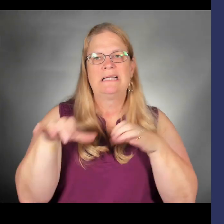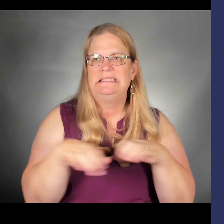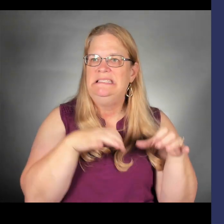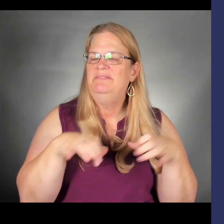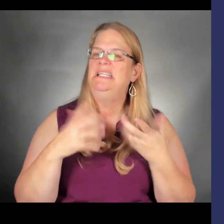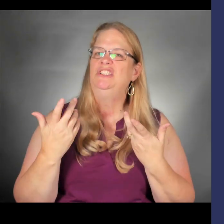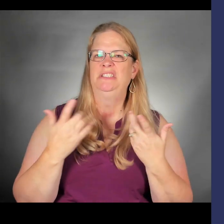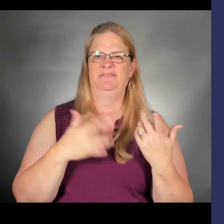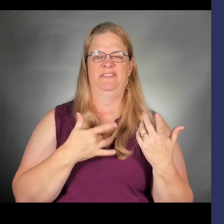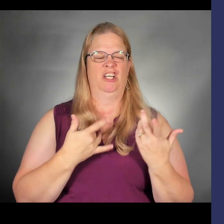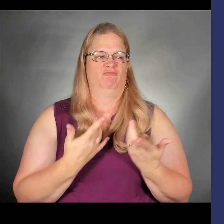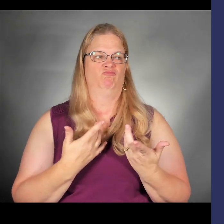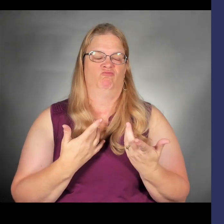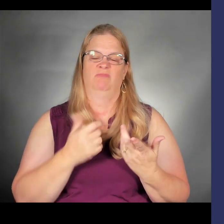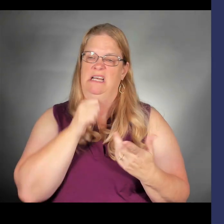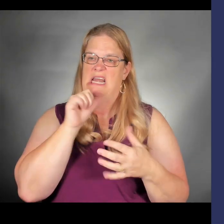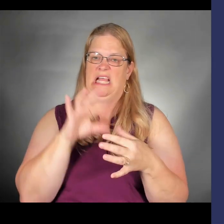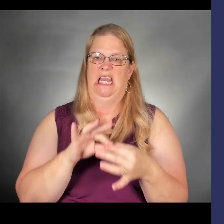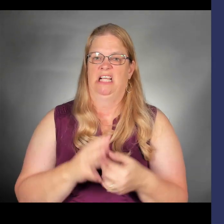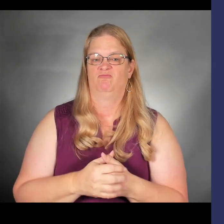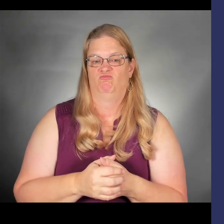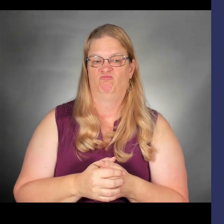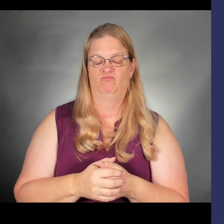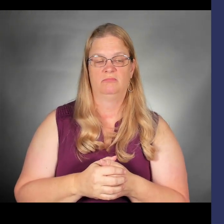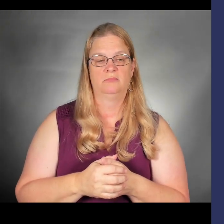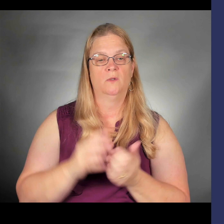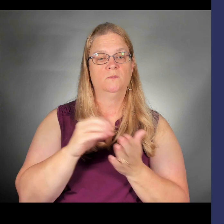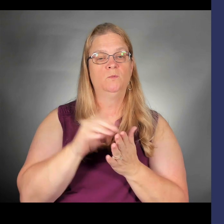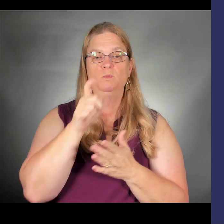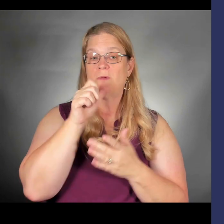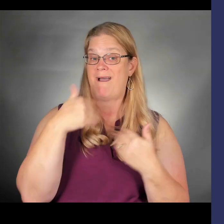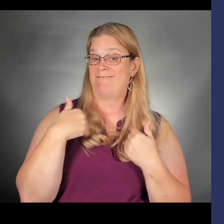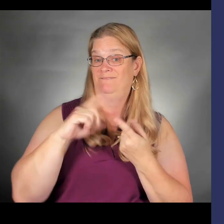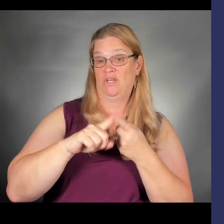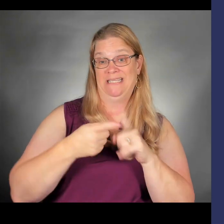Perhaps classmates or other school activities; yhey just don't have a connection there.